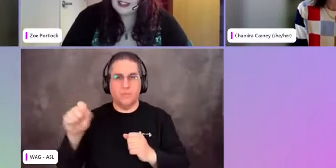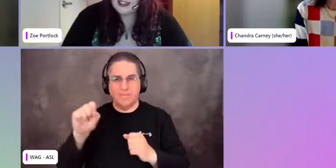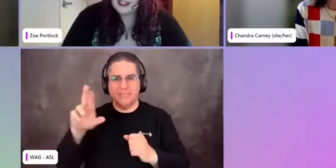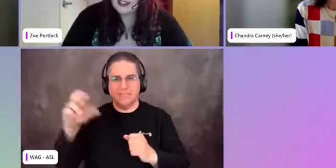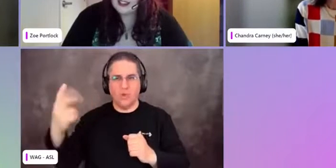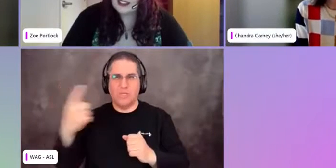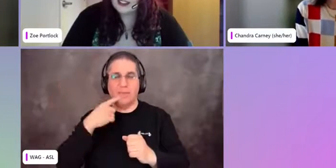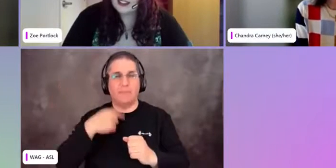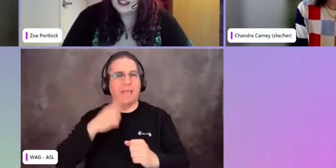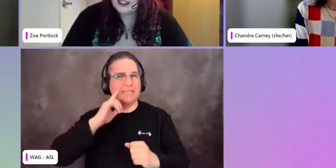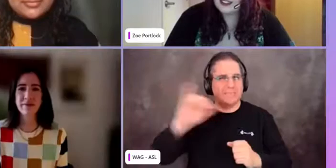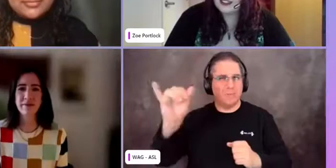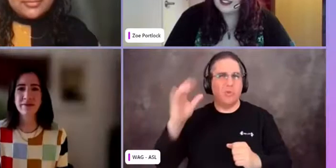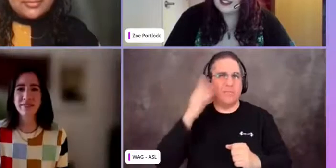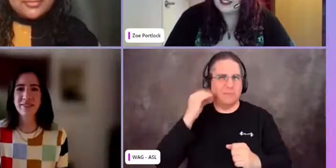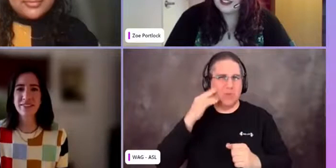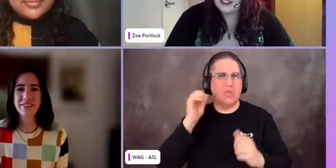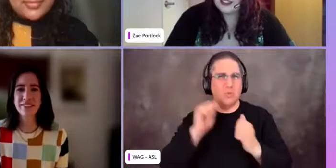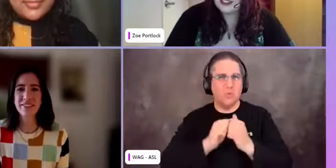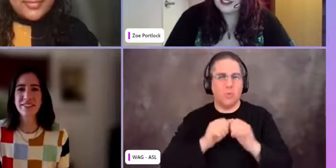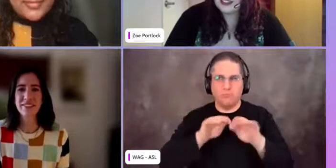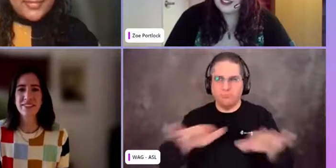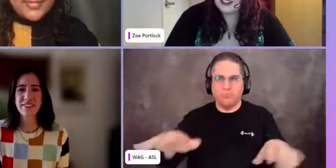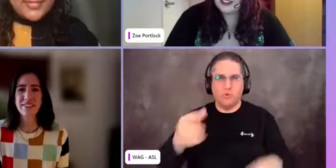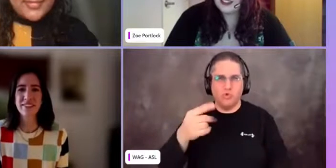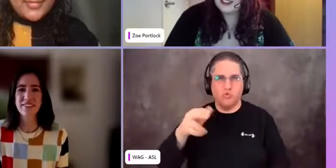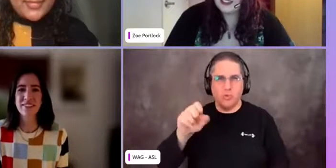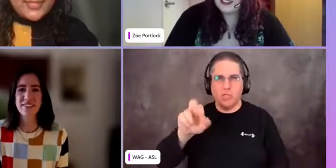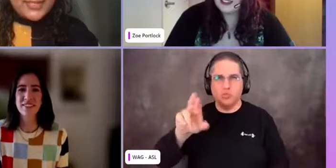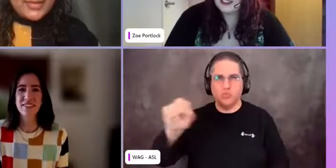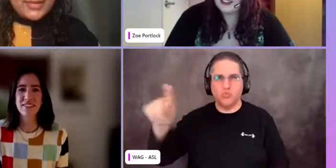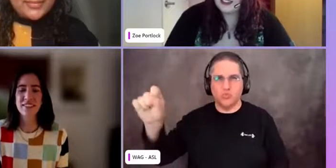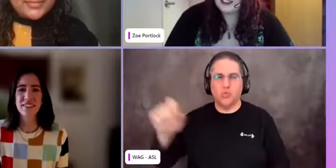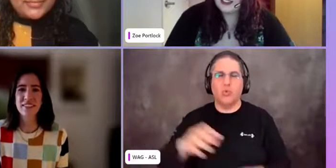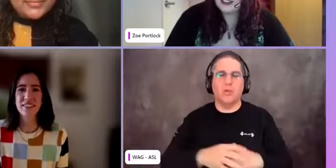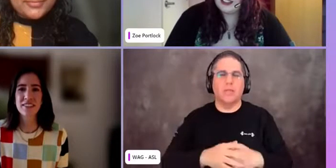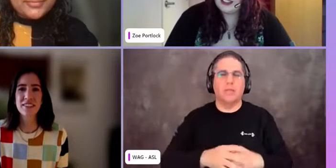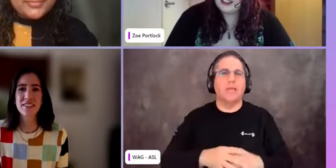A very similar the grassroots parts experience with of it and the knowledge sharing and bridging the knowledge gap